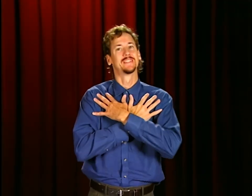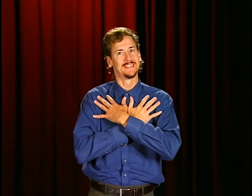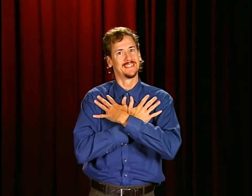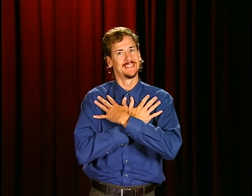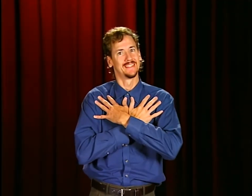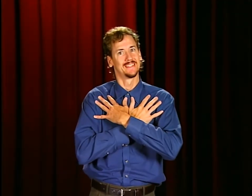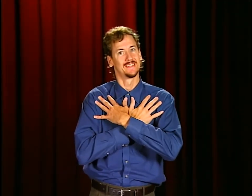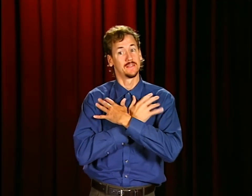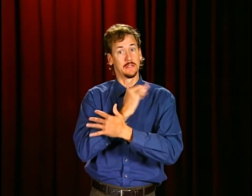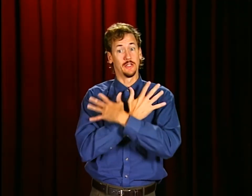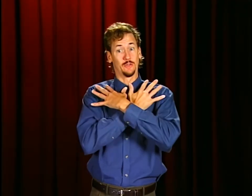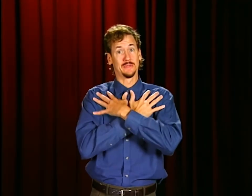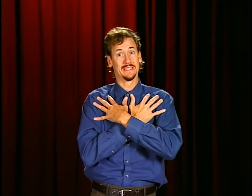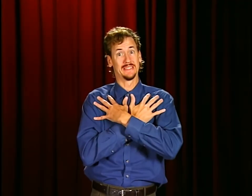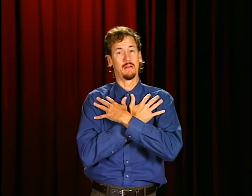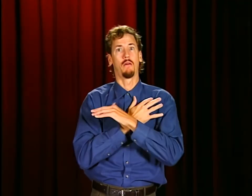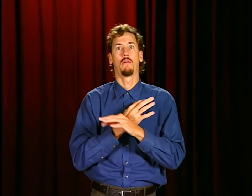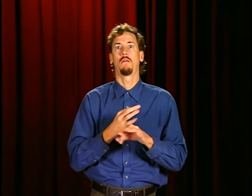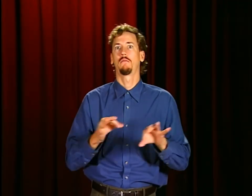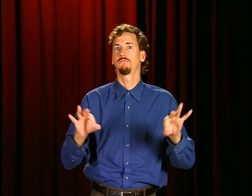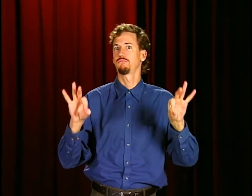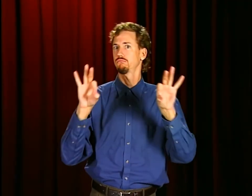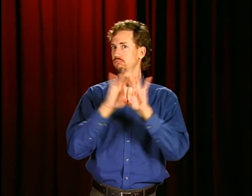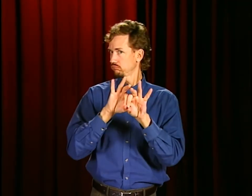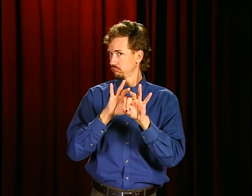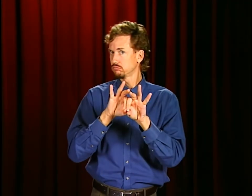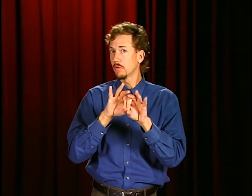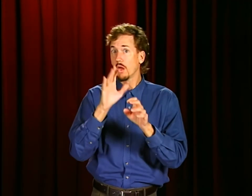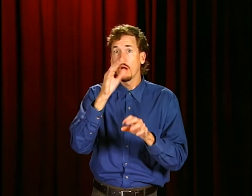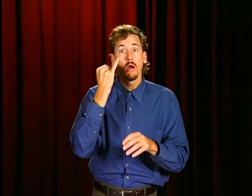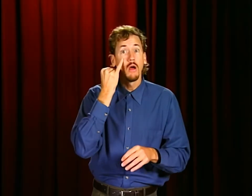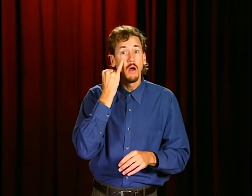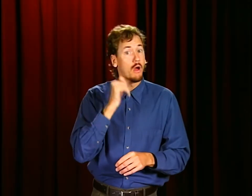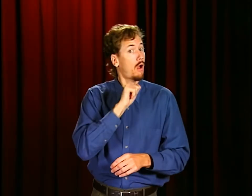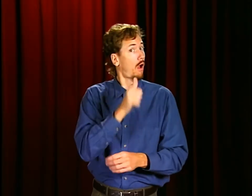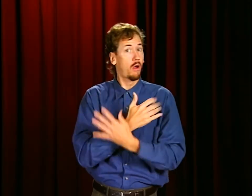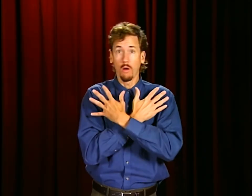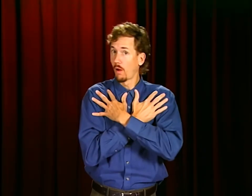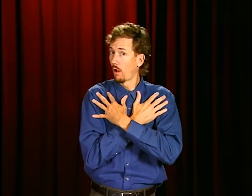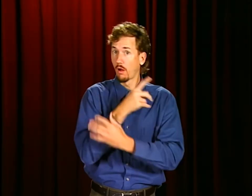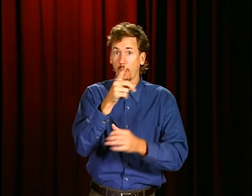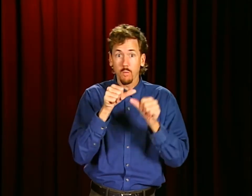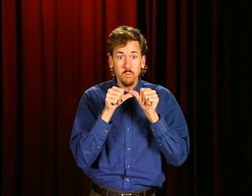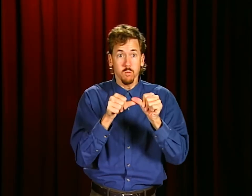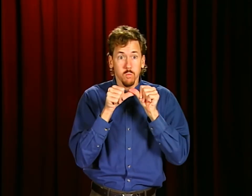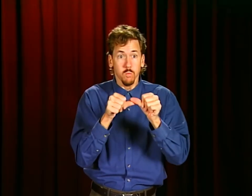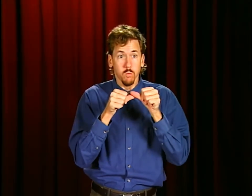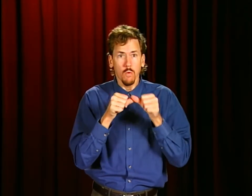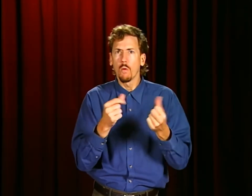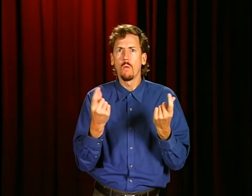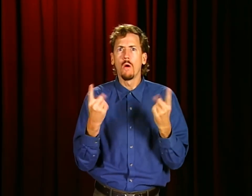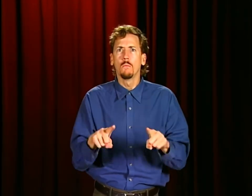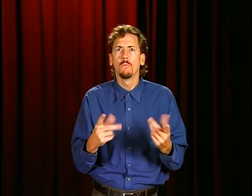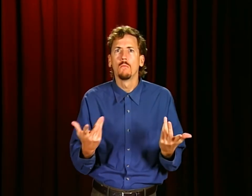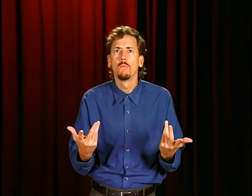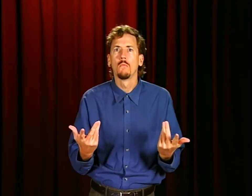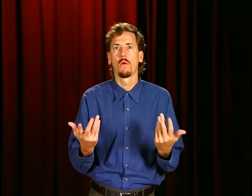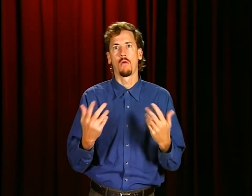THAT'S GOOD. BUT YOUR SINK STILL NEEDS TO BE FIXED. CALLING A PLUMBER TO COME OVER HERE